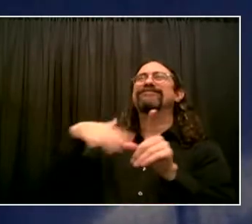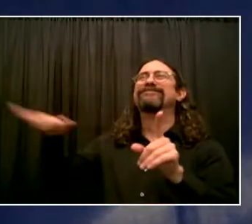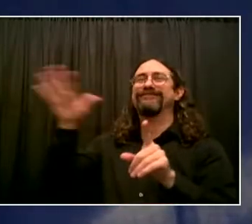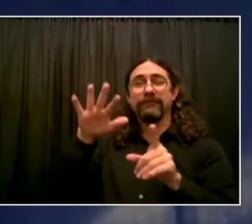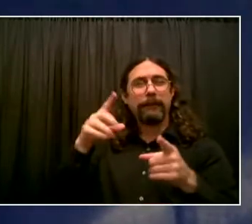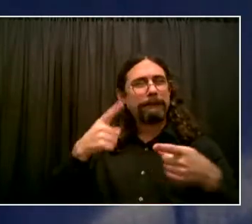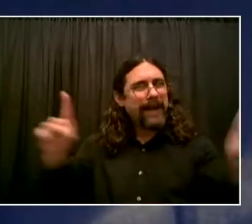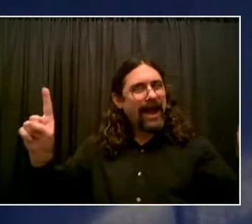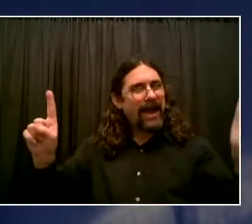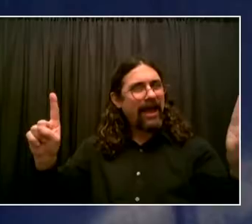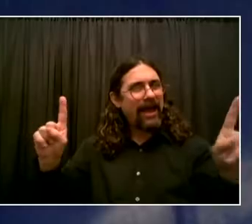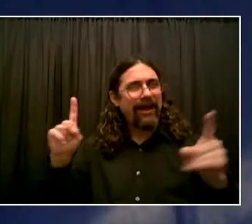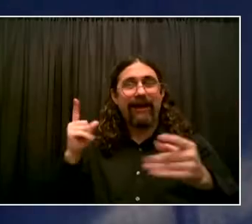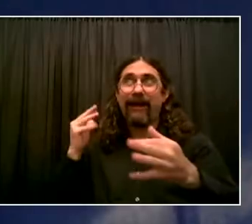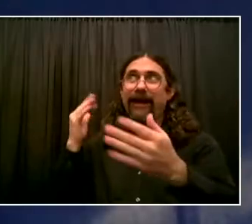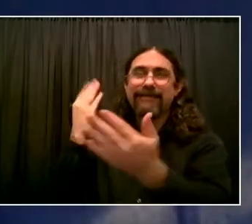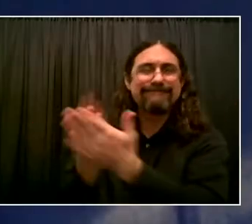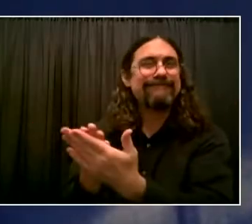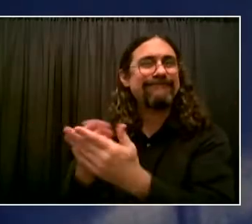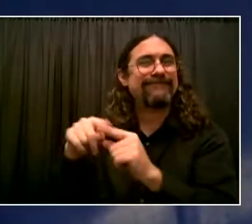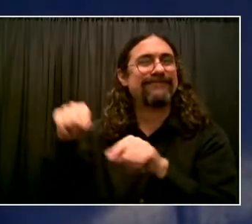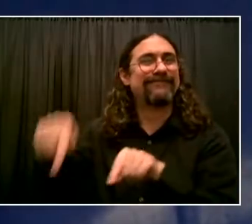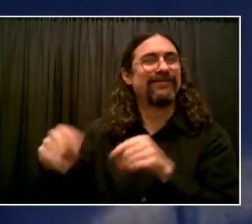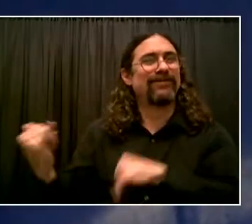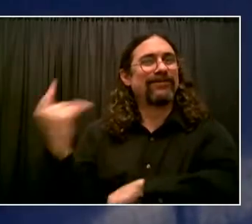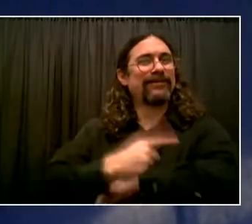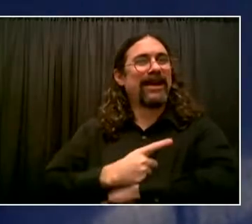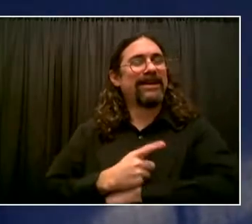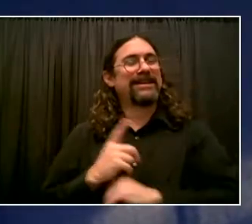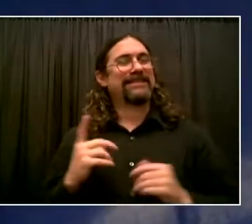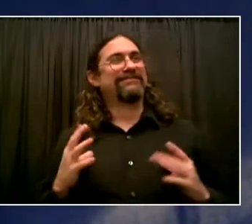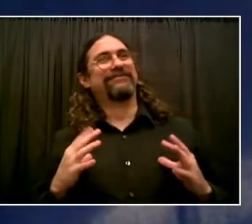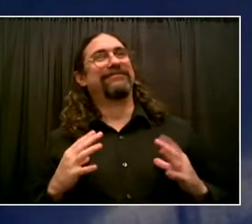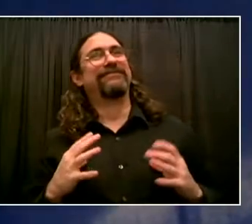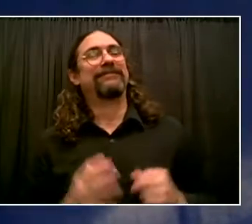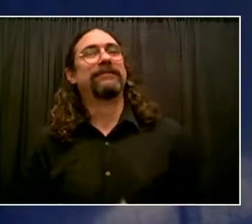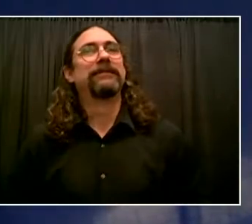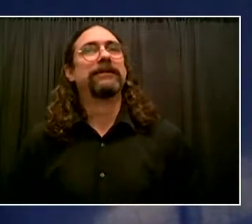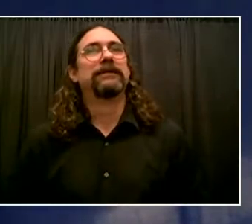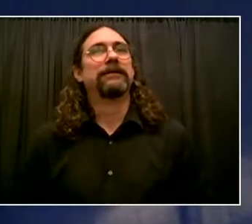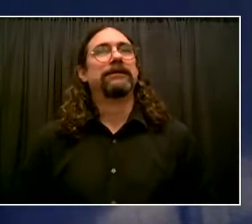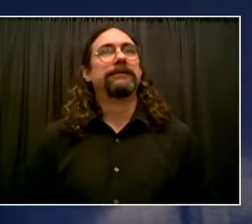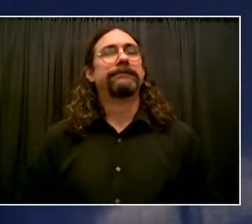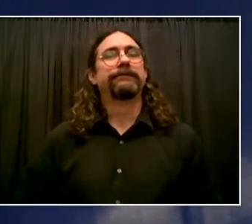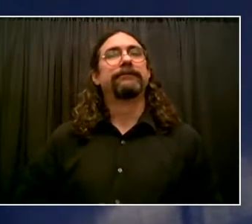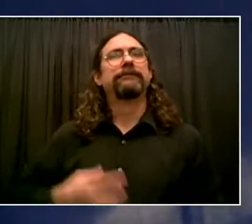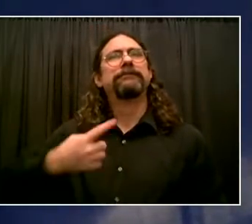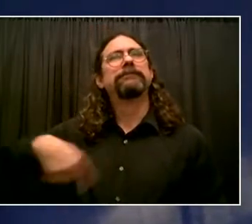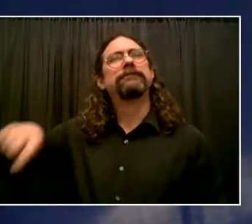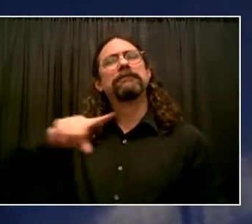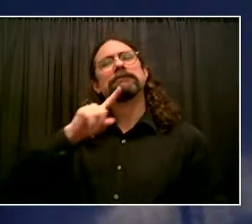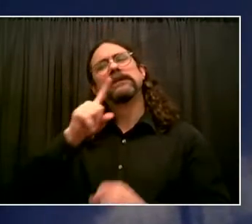ACHIEVE THOSE SHARED VALUES. THAT ASSURED THIS IS NOT JUST AL PTOAN OPEN THE AREA FOR HOUSING